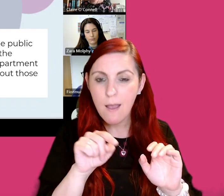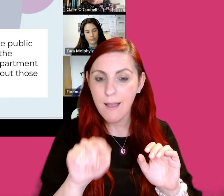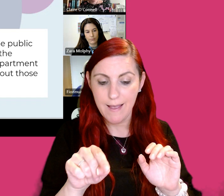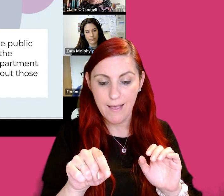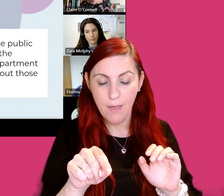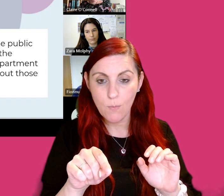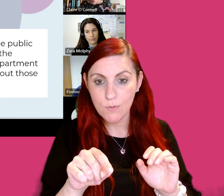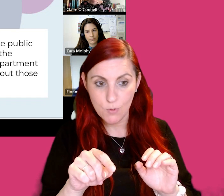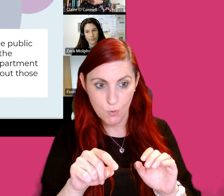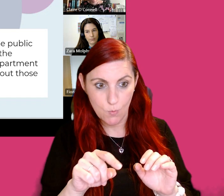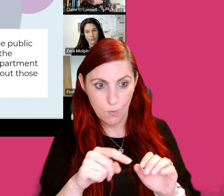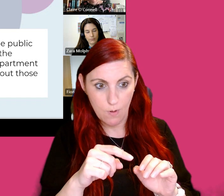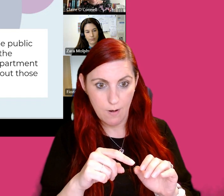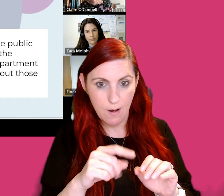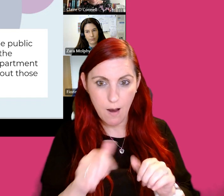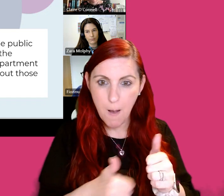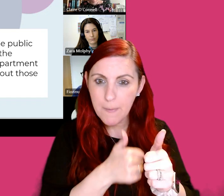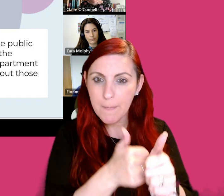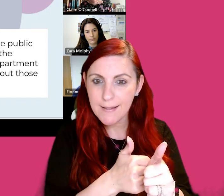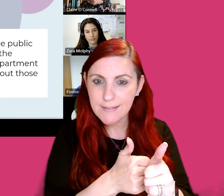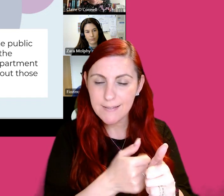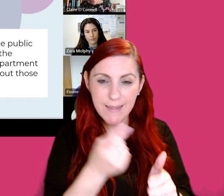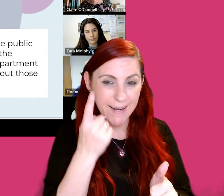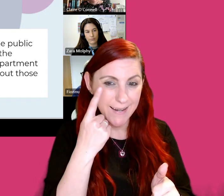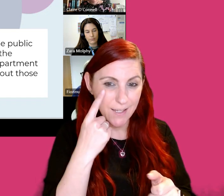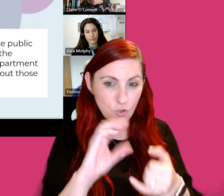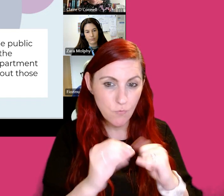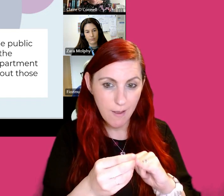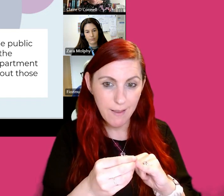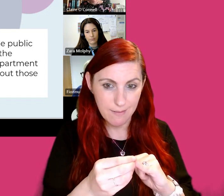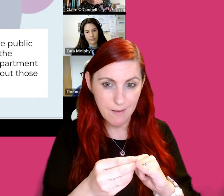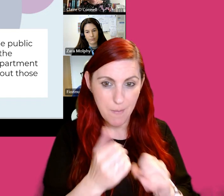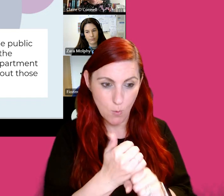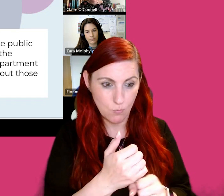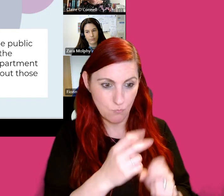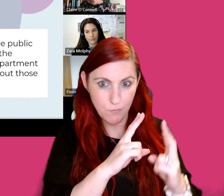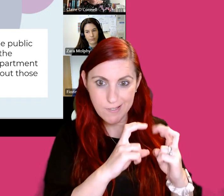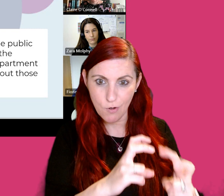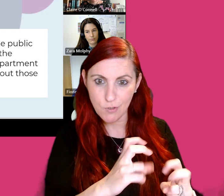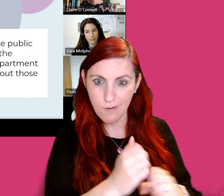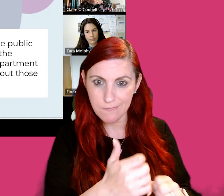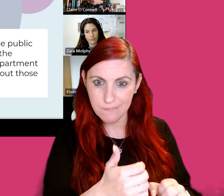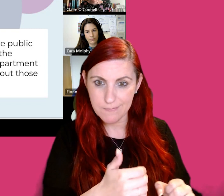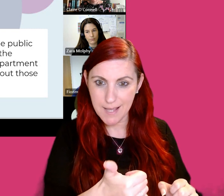trial that was studying diabetes in pregnancy um in order to disseminate to disseminate the